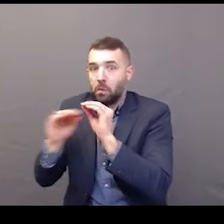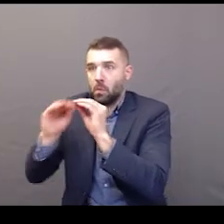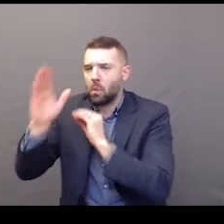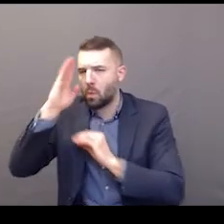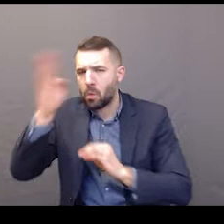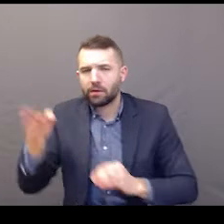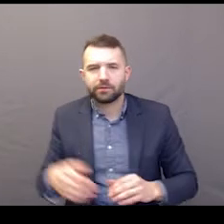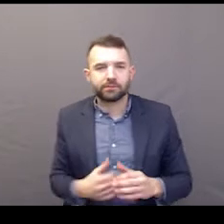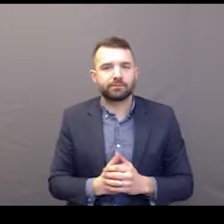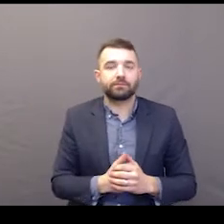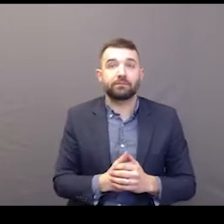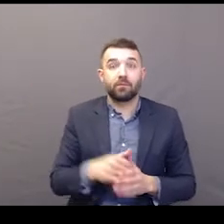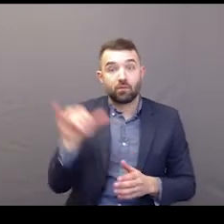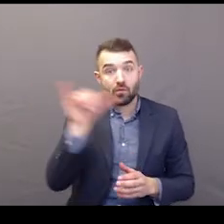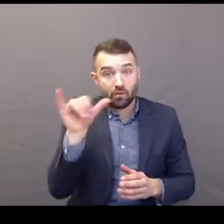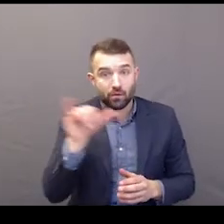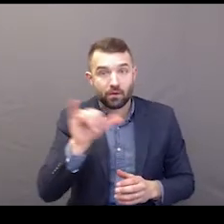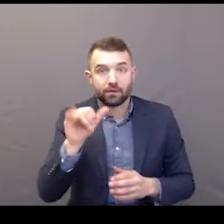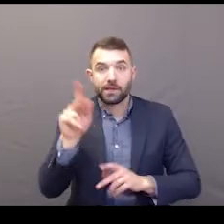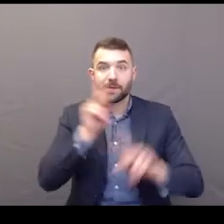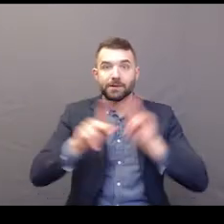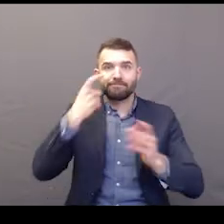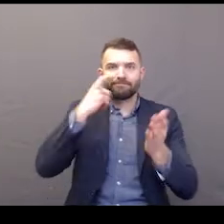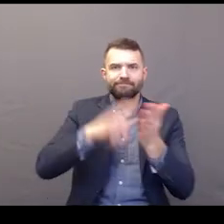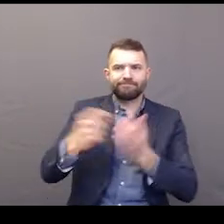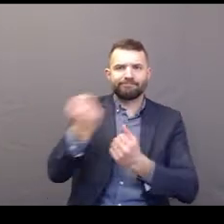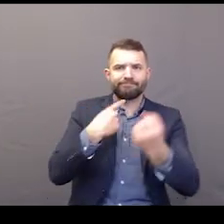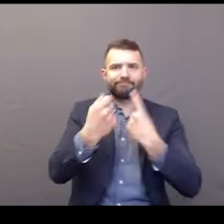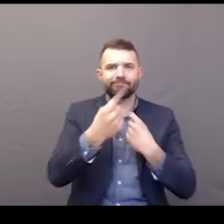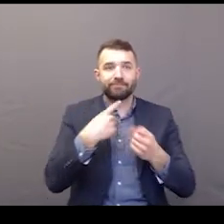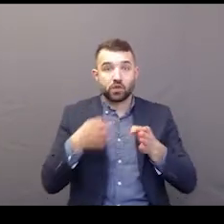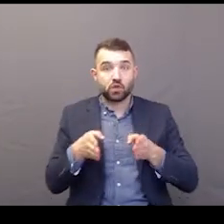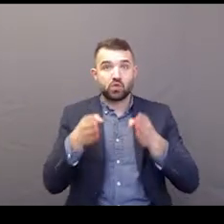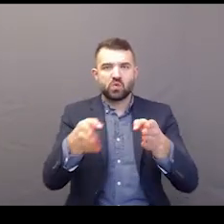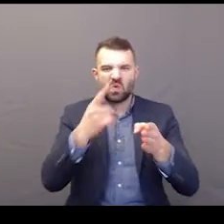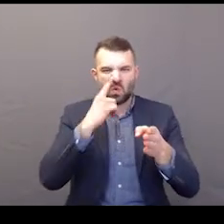We also hear many questions about what the roadway features and other design elements